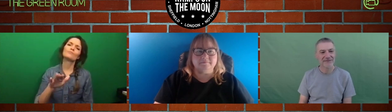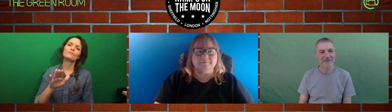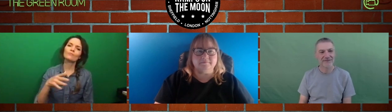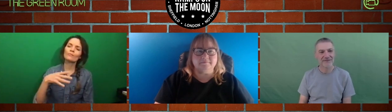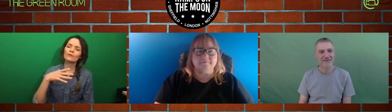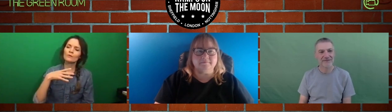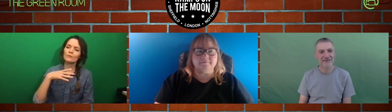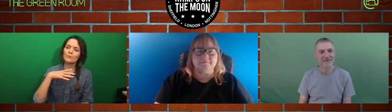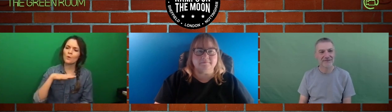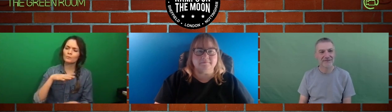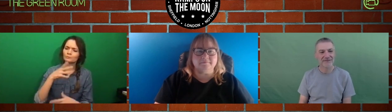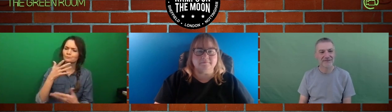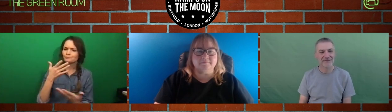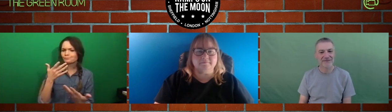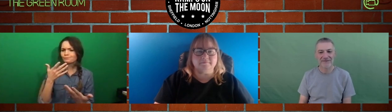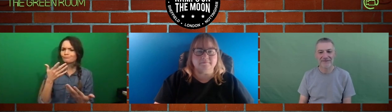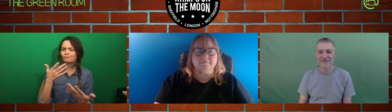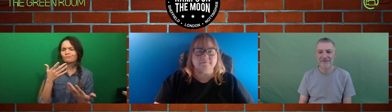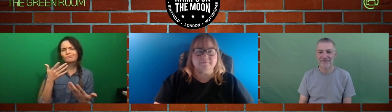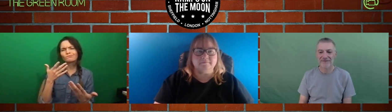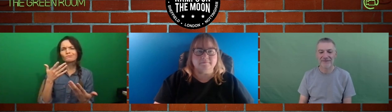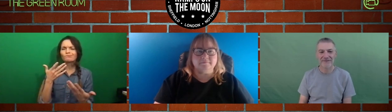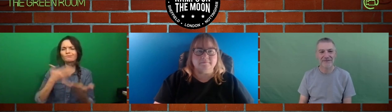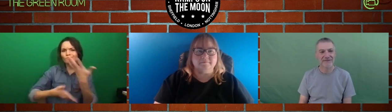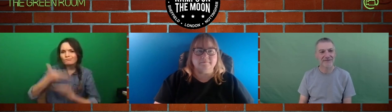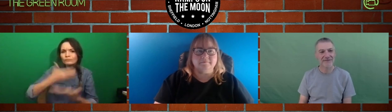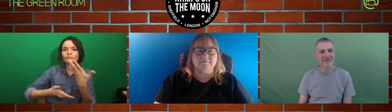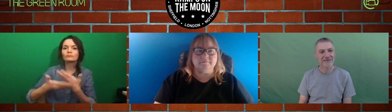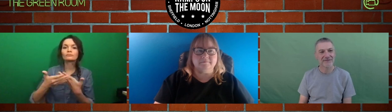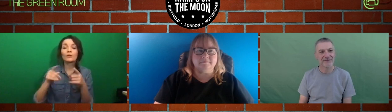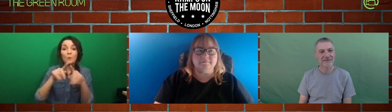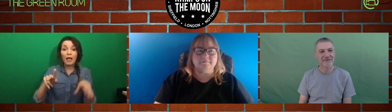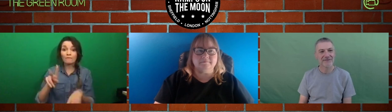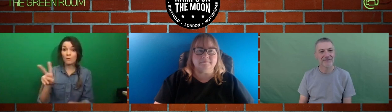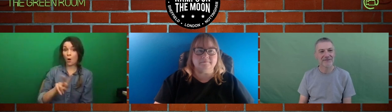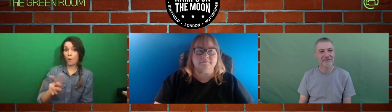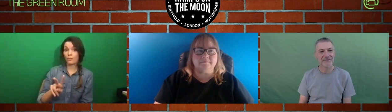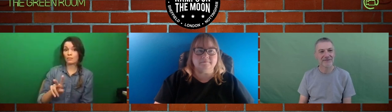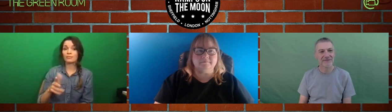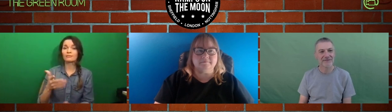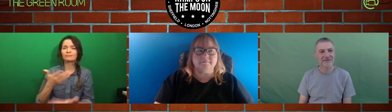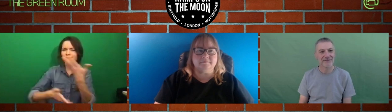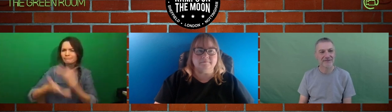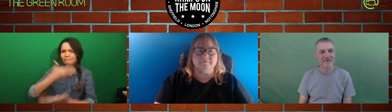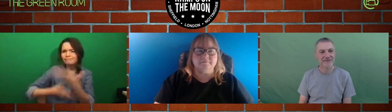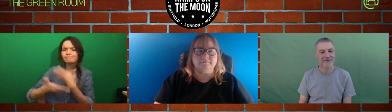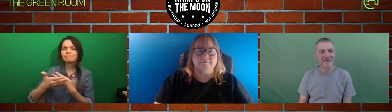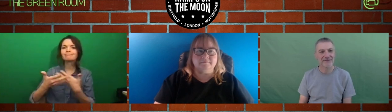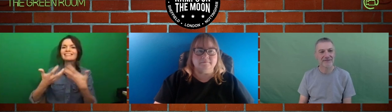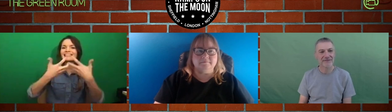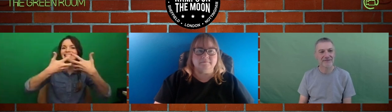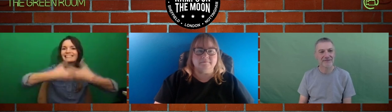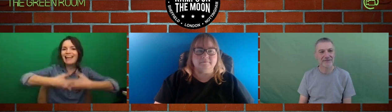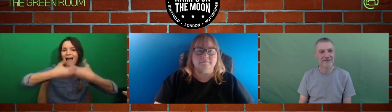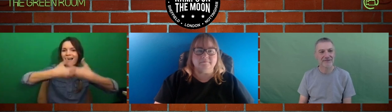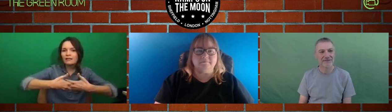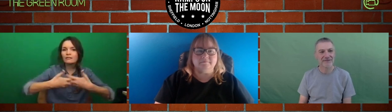what it was like for both of you during tech and into the performance.